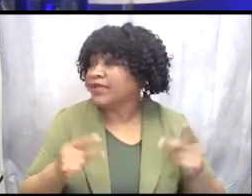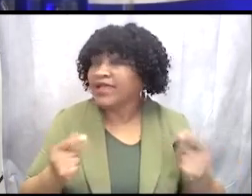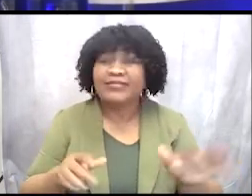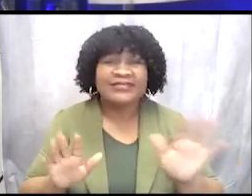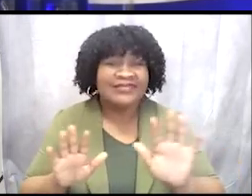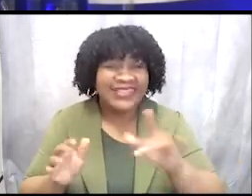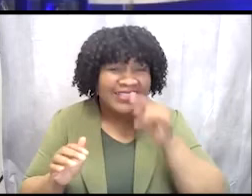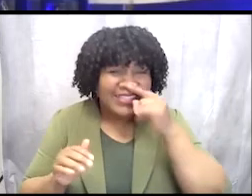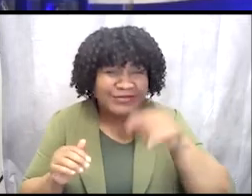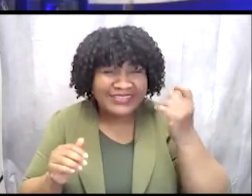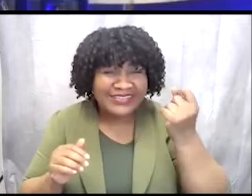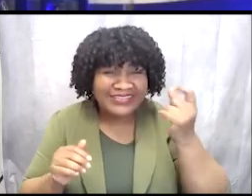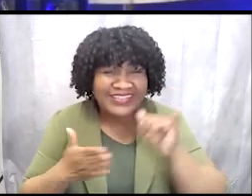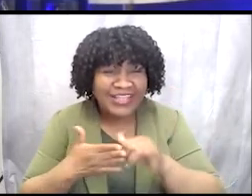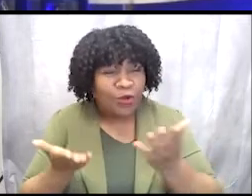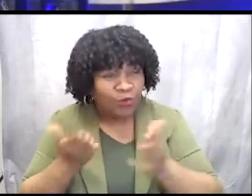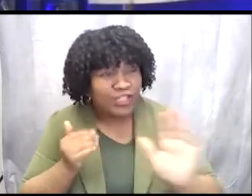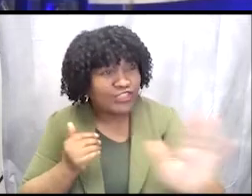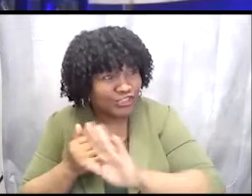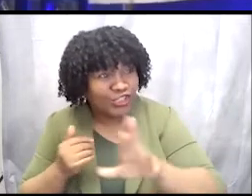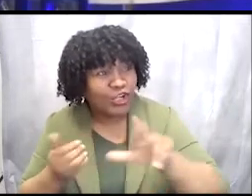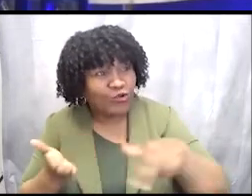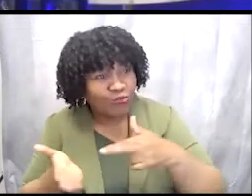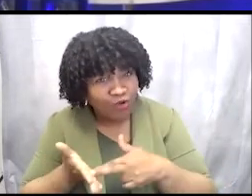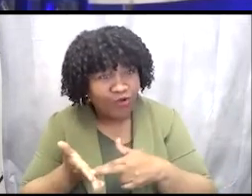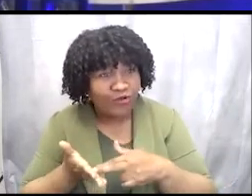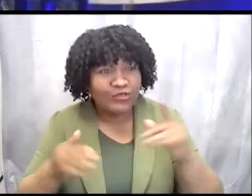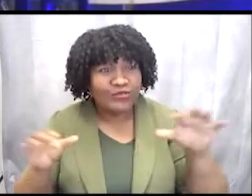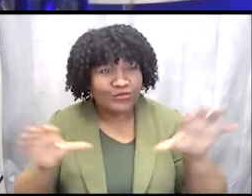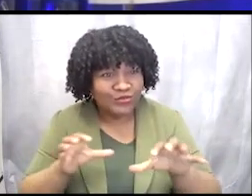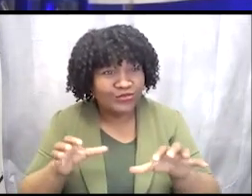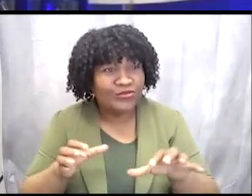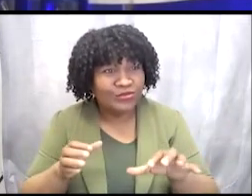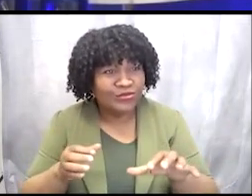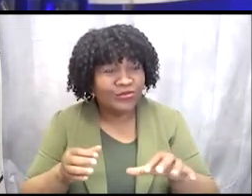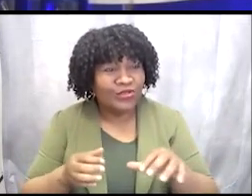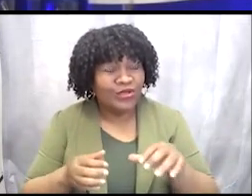And so what is their role in exercising their birthright